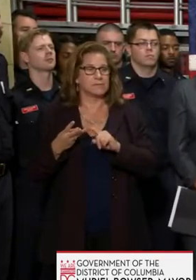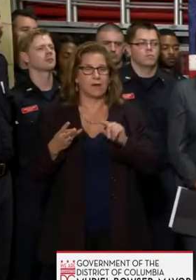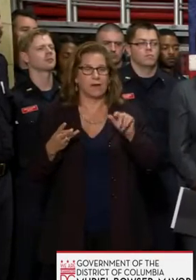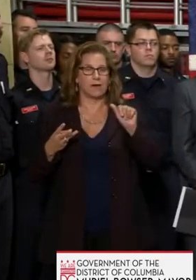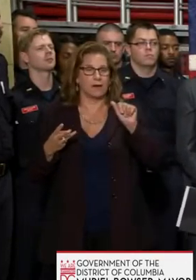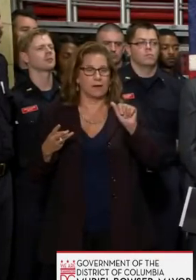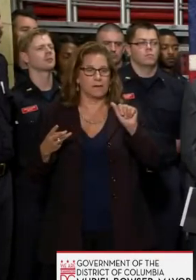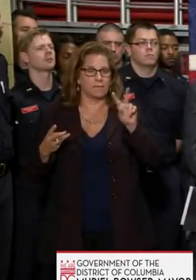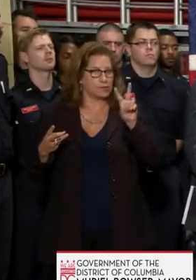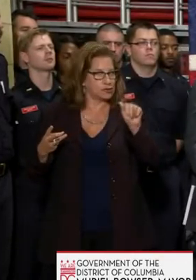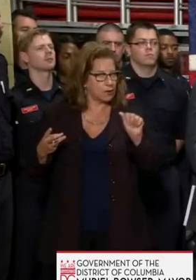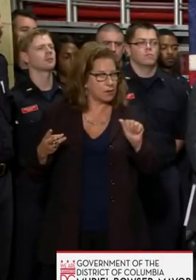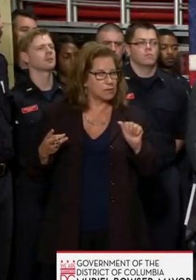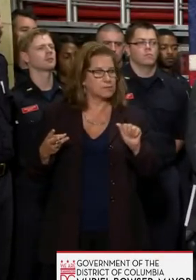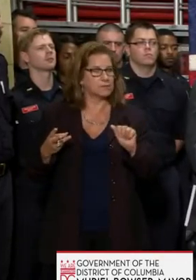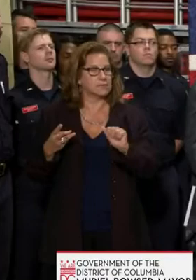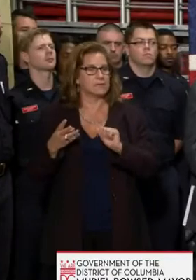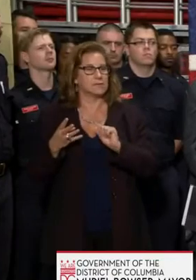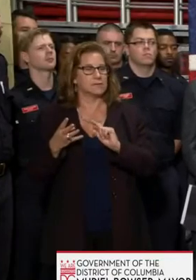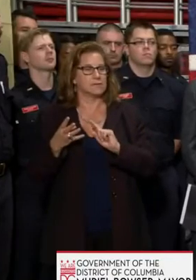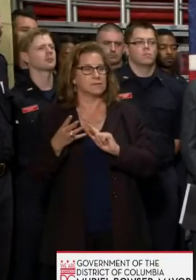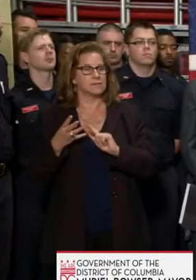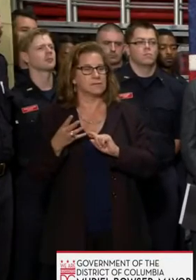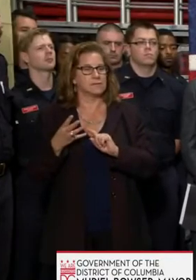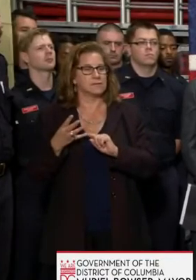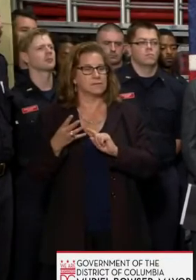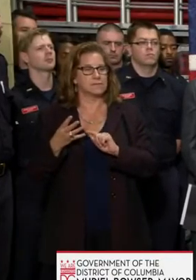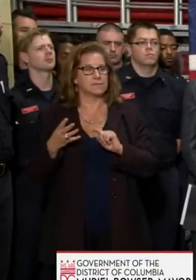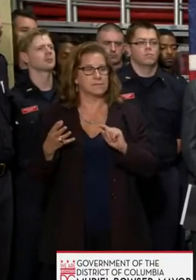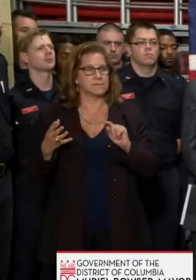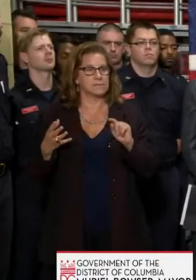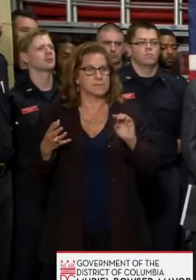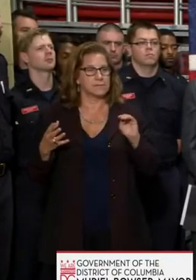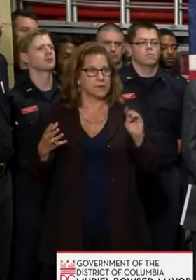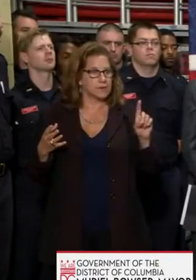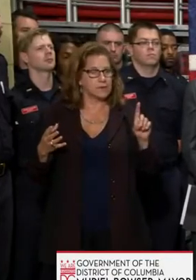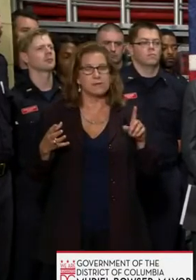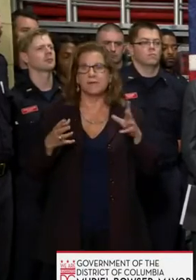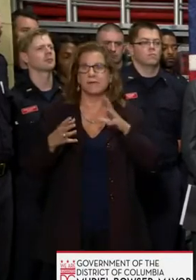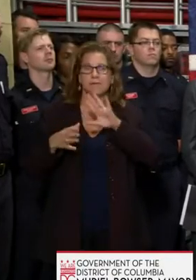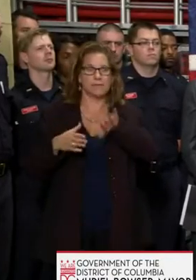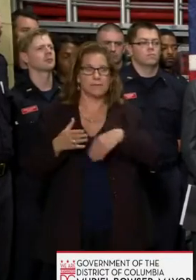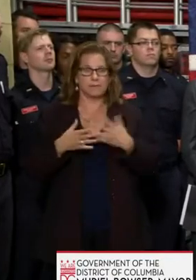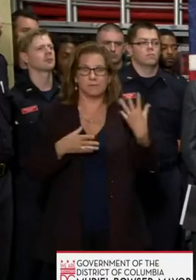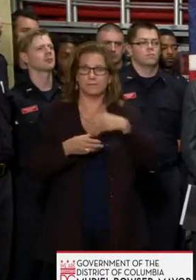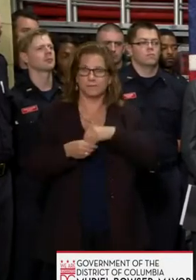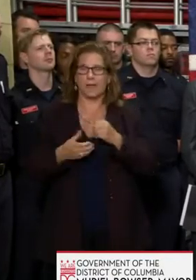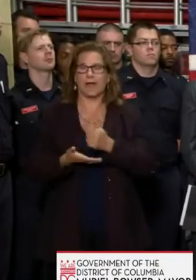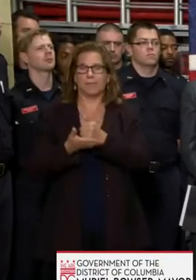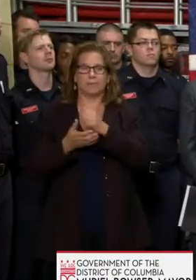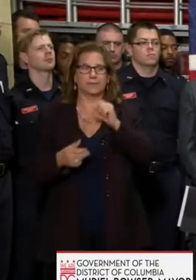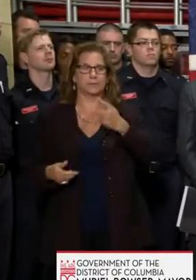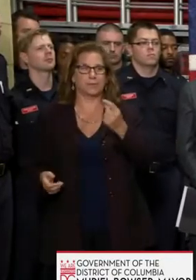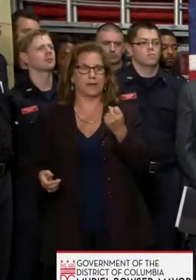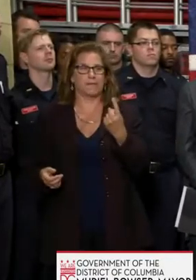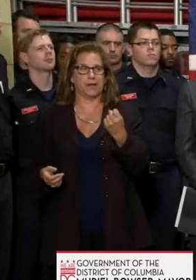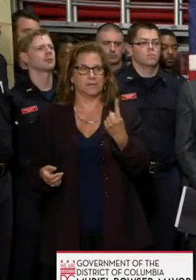PENTAGON RECOVERY EFFORTS ON SEPTEMBER 11, 2001. WHEREAS THE MEN AND WOMEN WHO SERVE AS FIRST RESPONDERS IN THE